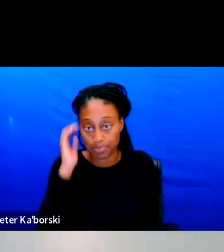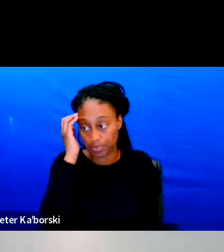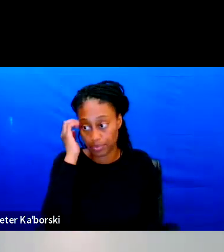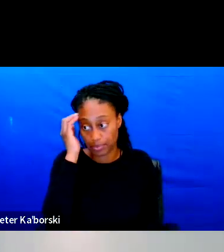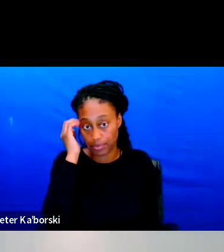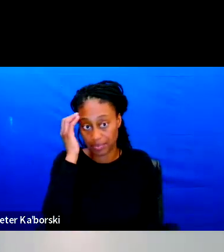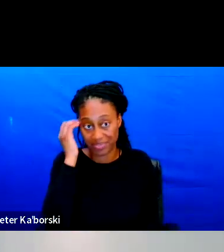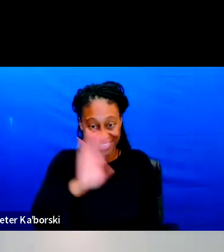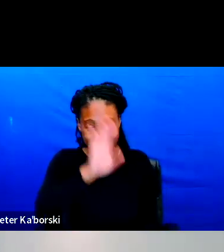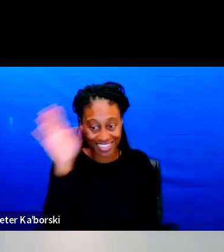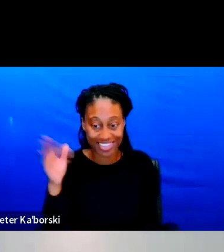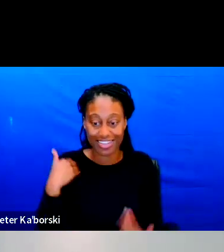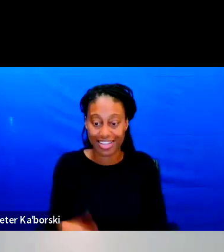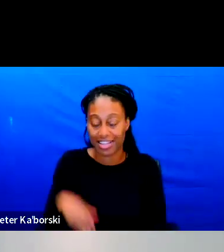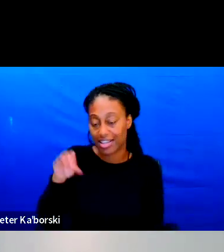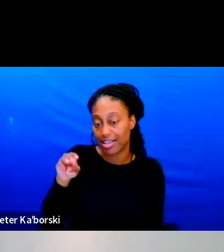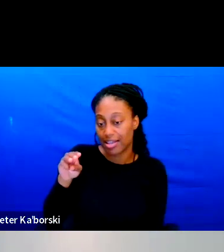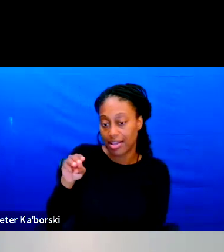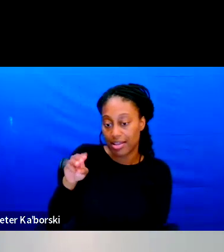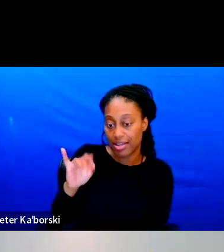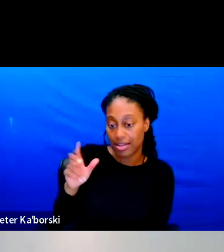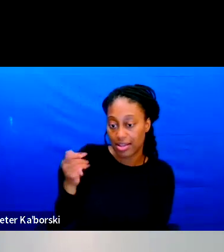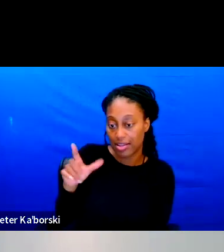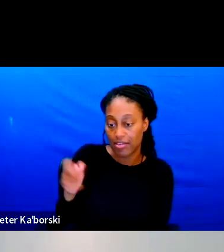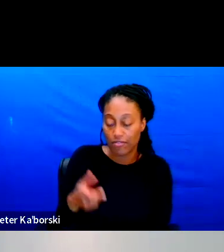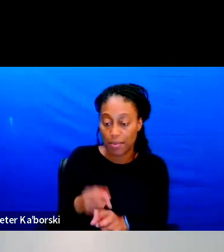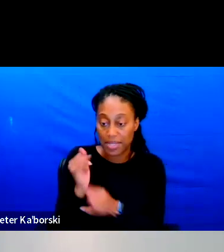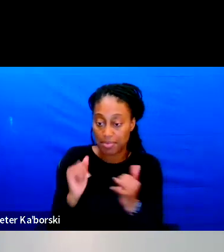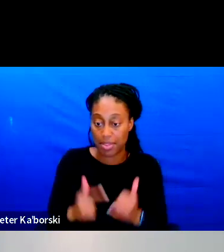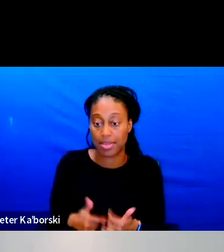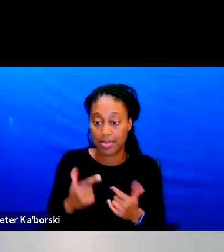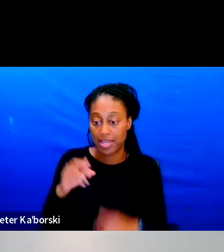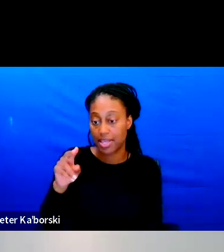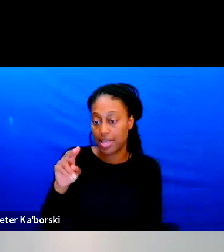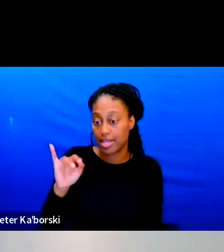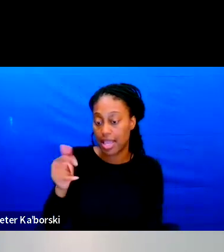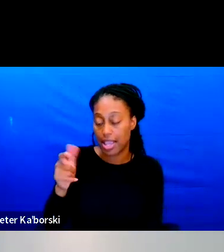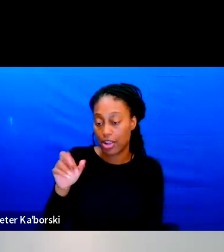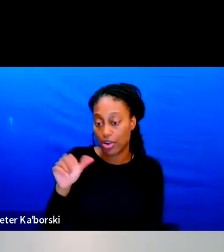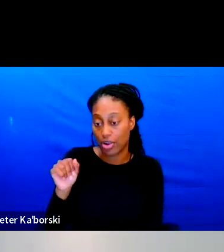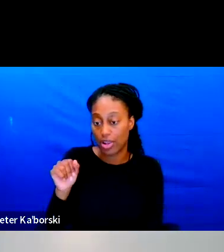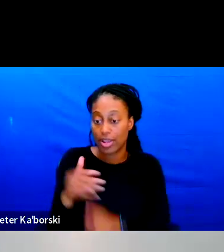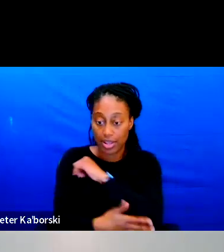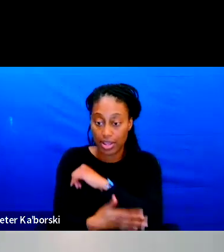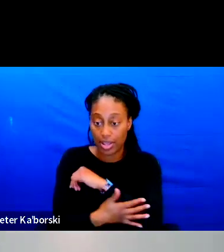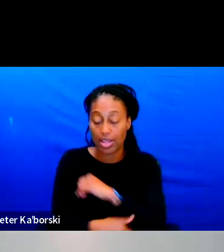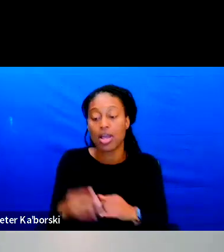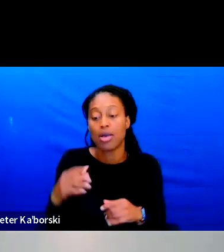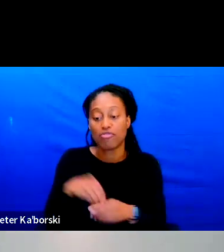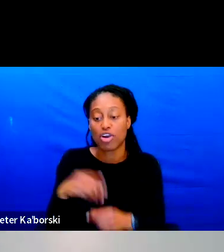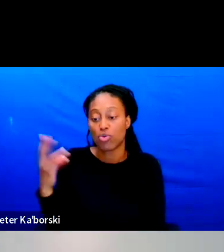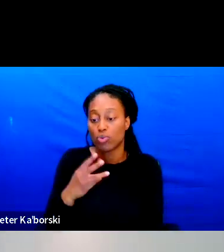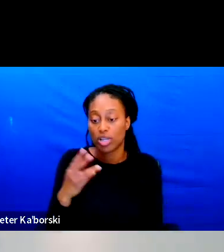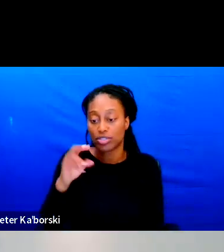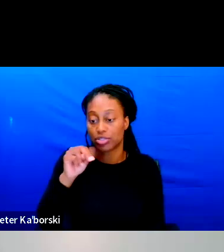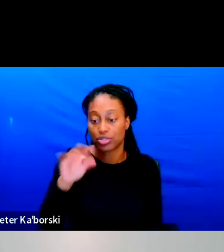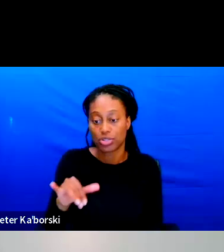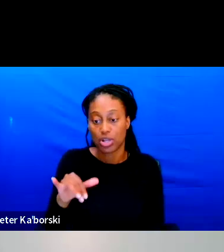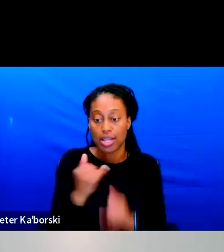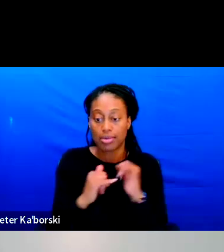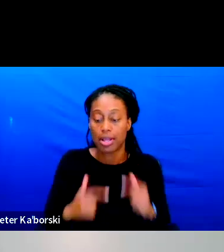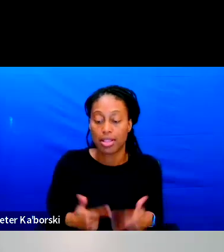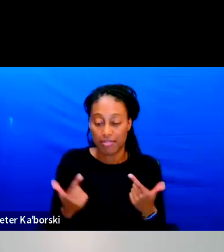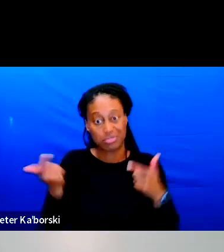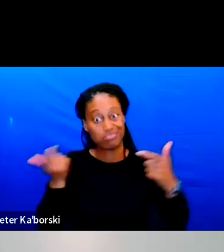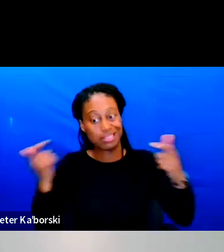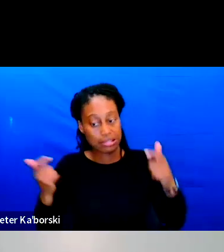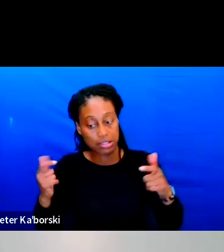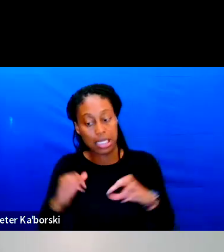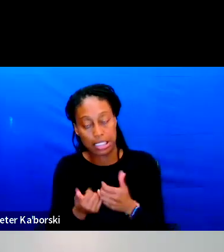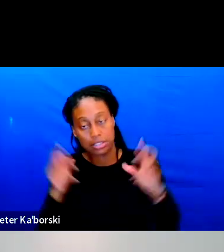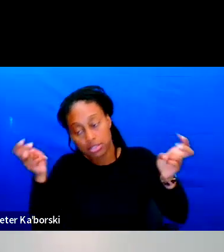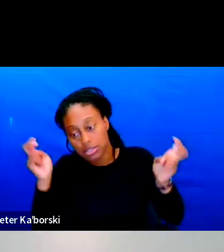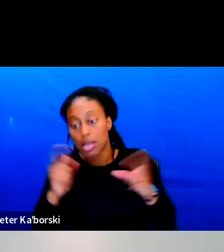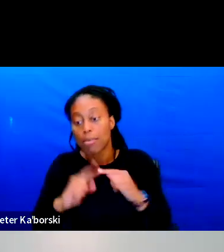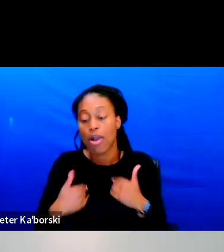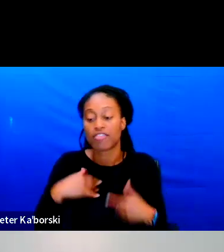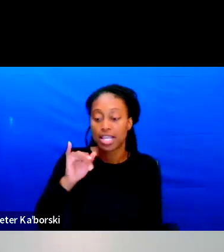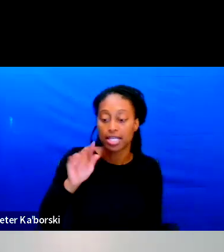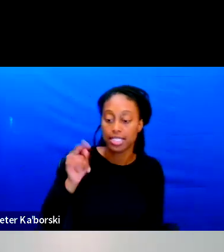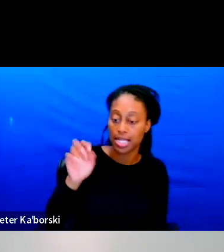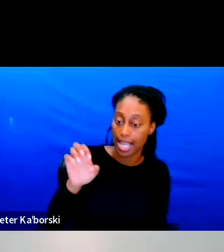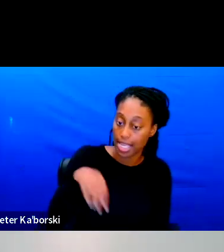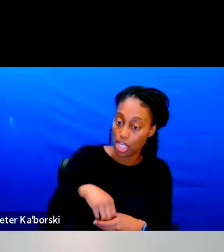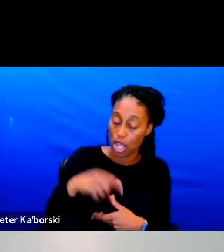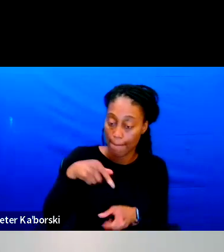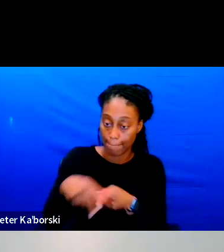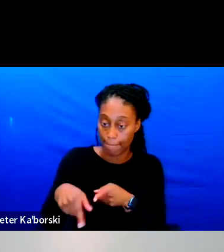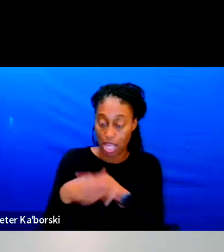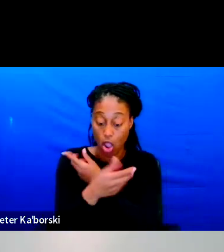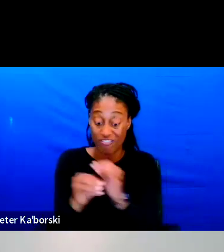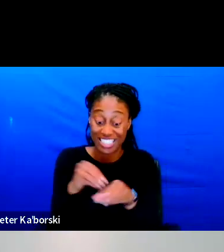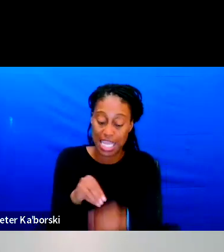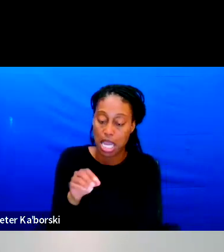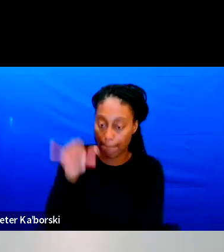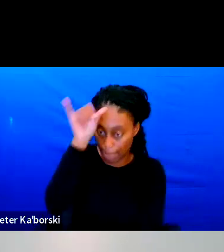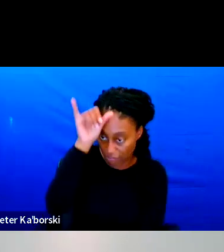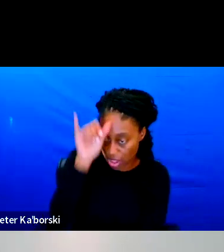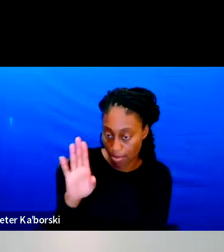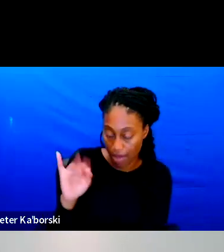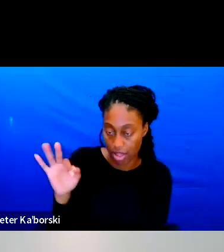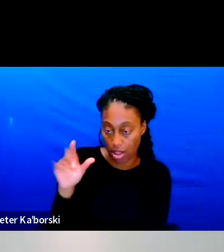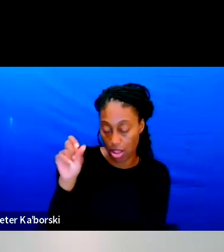Michelle Scheib: Hello! I'm Michelle. I'm from independent living of Niagara County, but we're also part of Western Europe independent living. So it's a bigger agency per se. So we do have an intake that's in our main office in Buffalo. So they do some of our in ours.